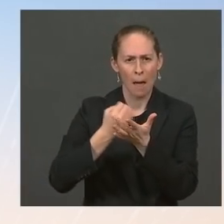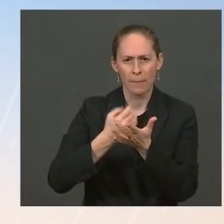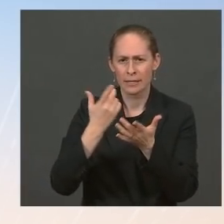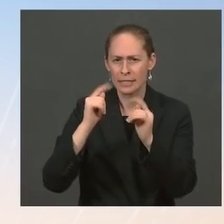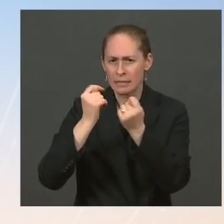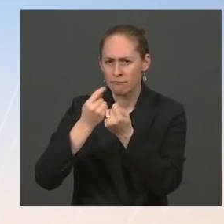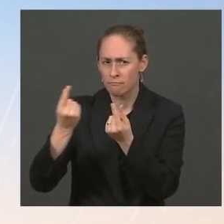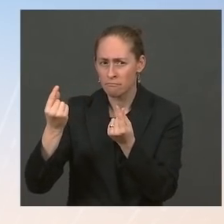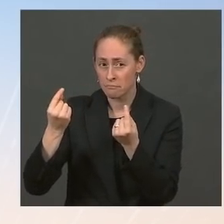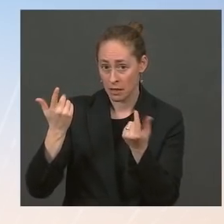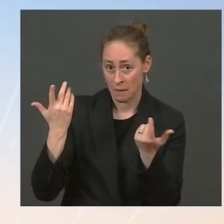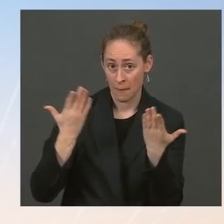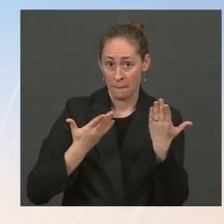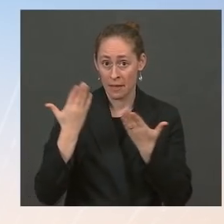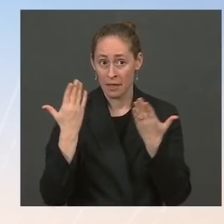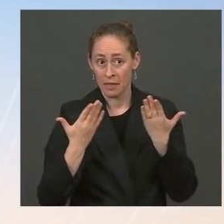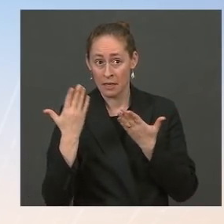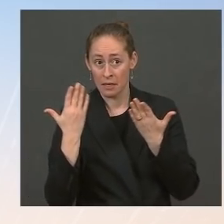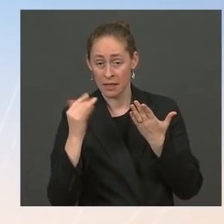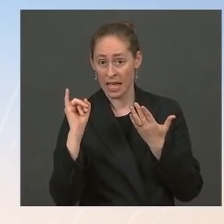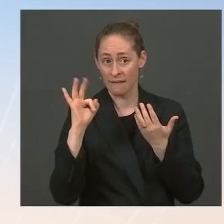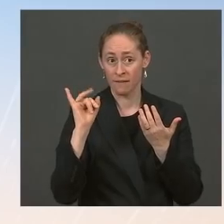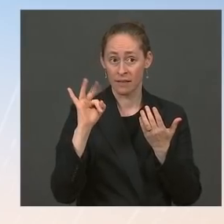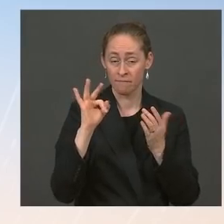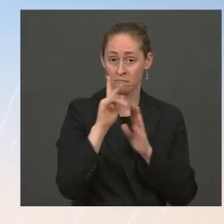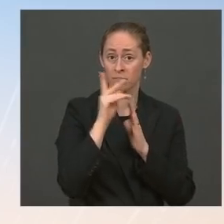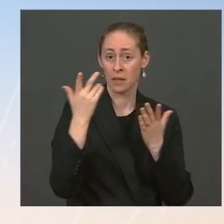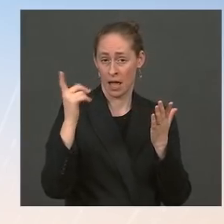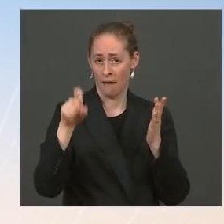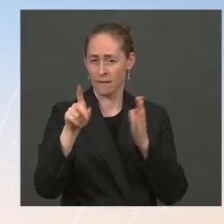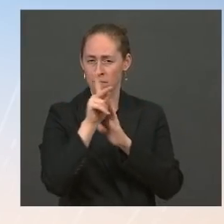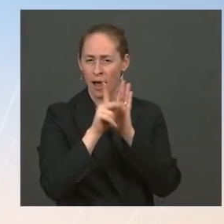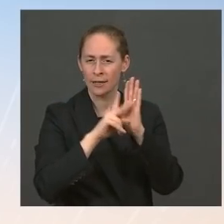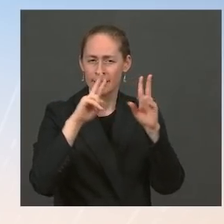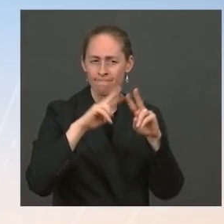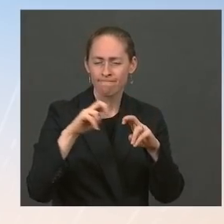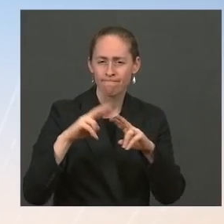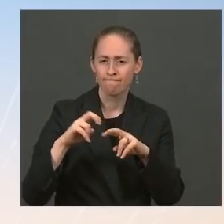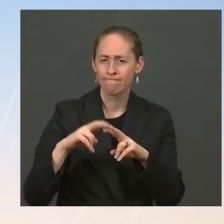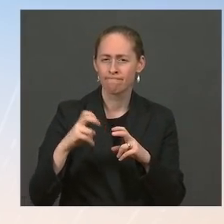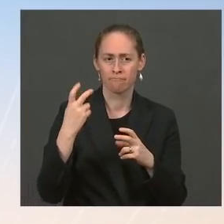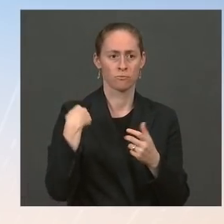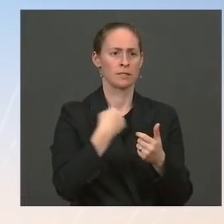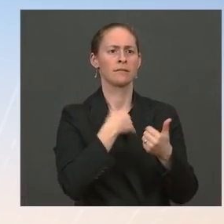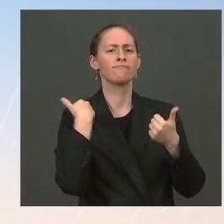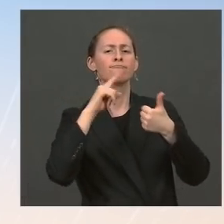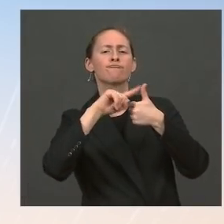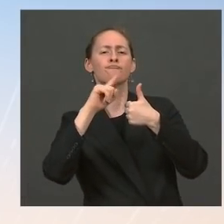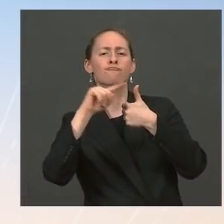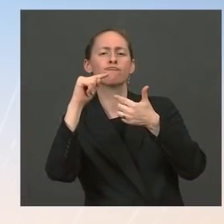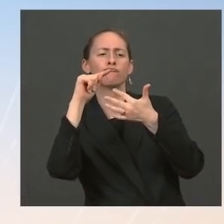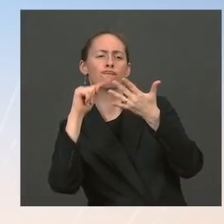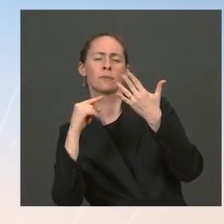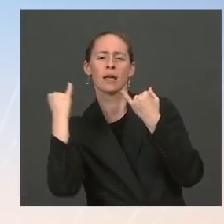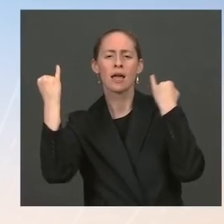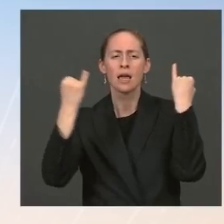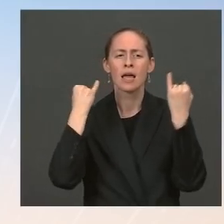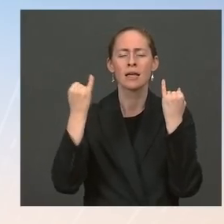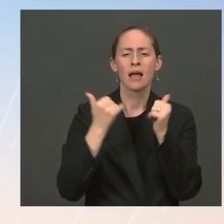or top policies they're looking at. As you know, we're looking at a range of ways we can continue to build on the progress that,